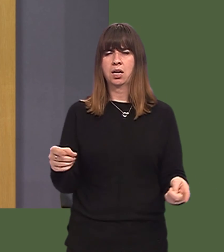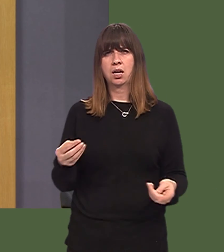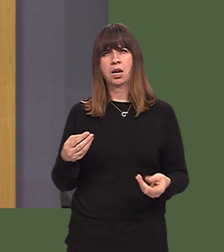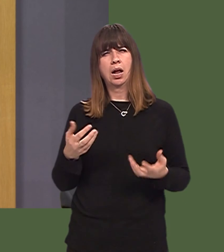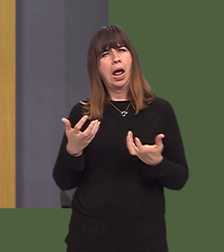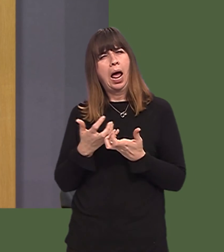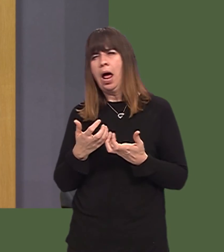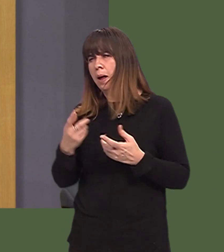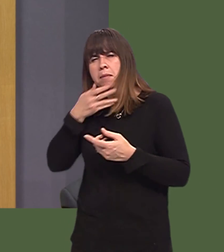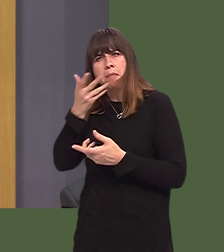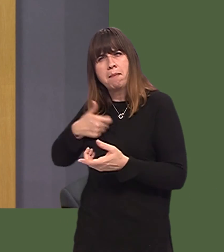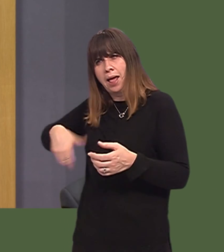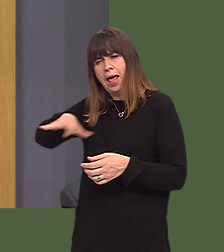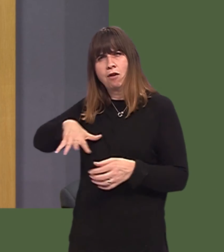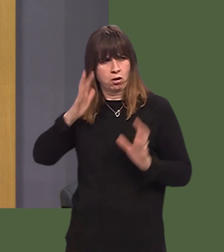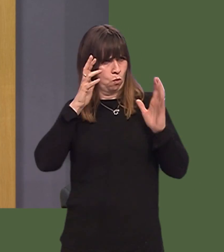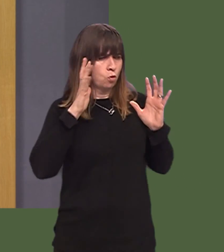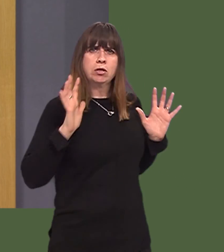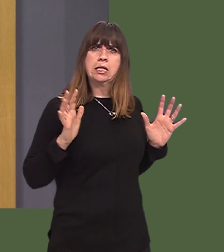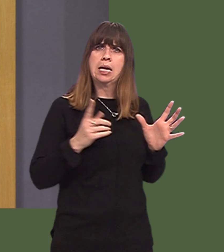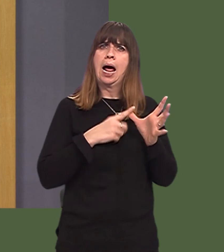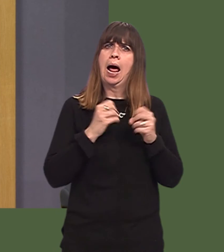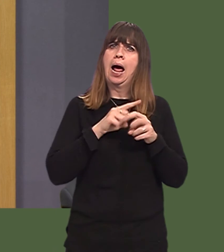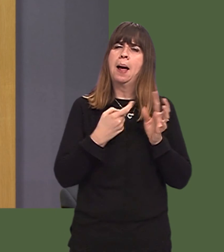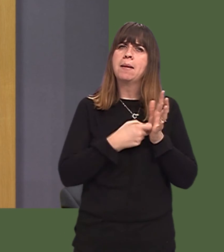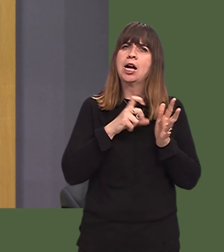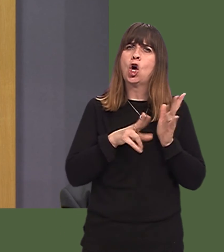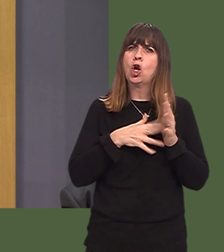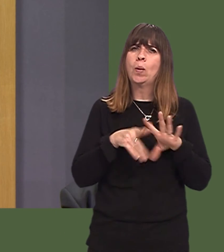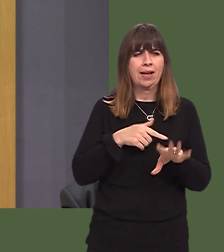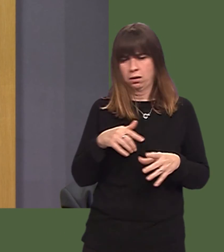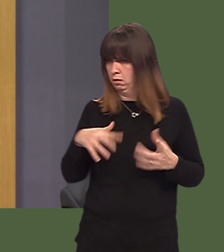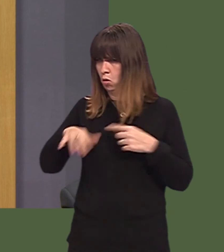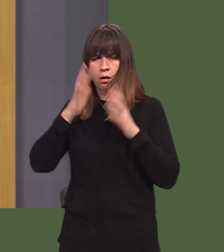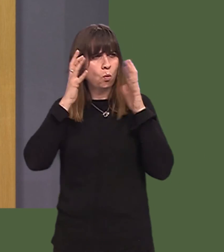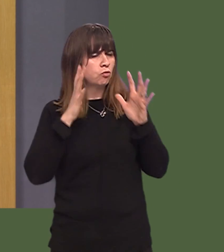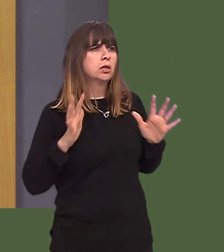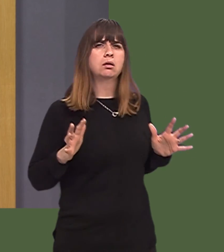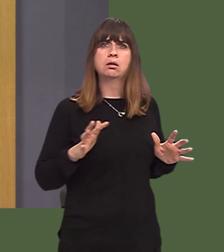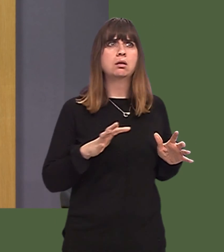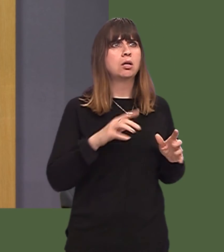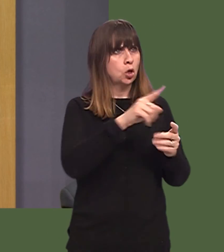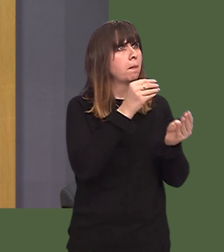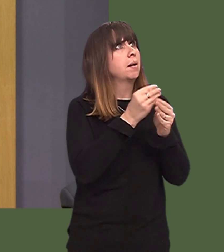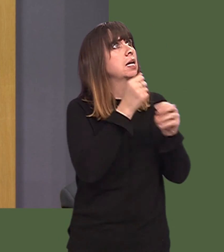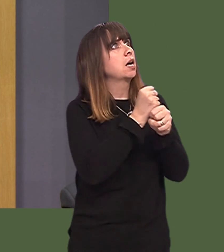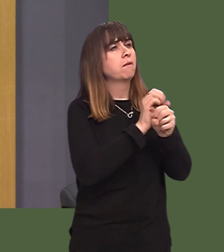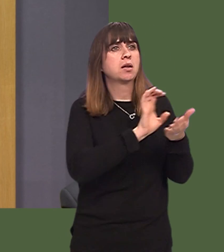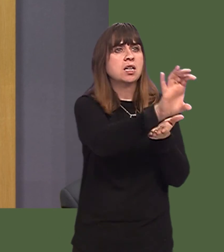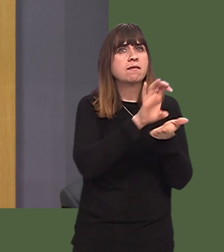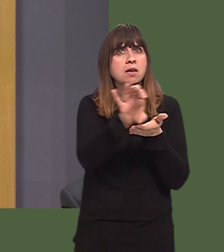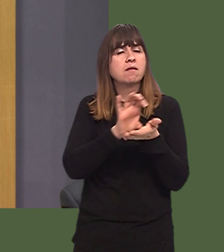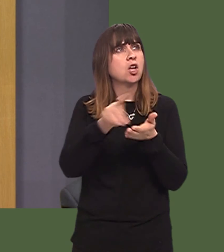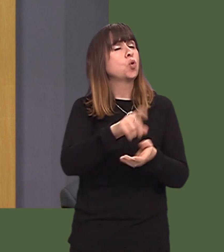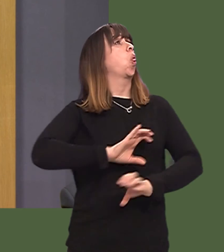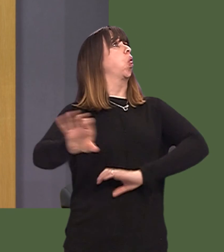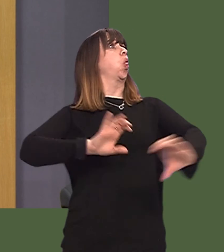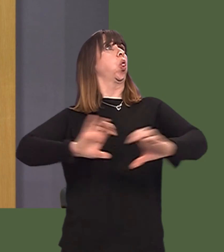How can I reassure my constituents in Aberconwy that you do take these matters very seriously,